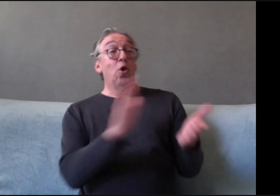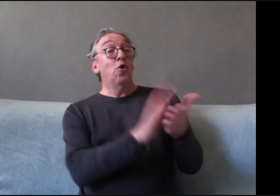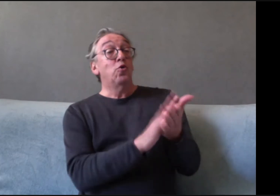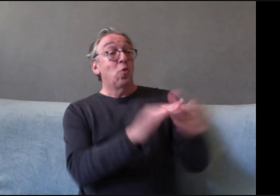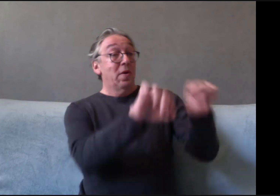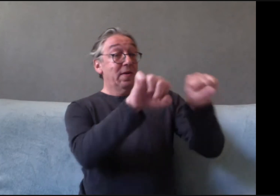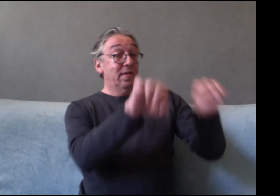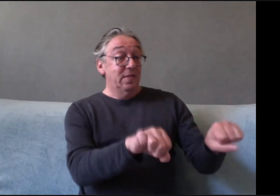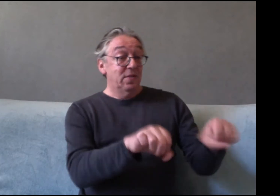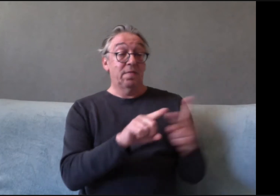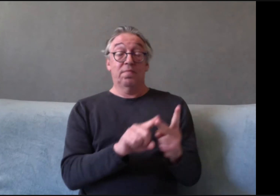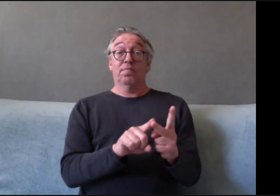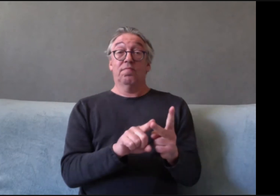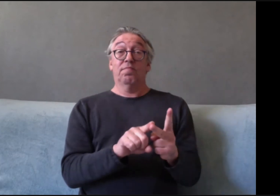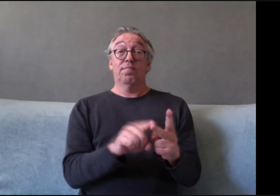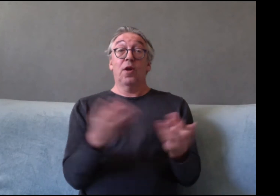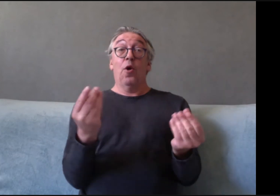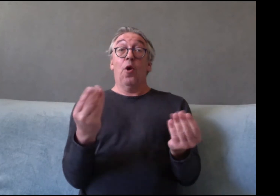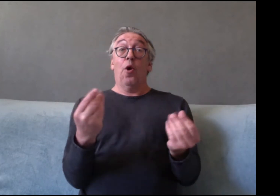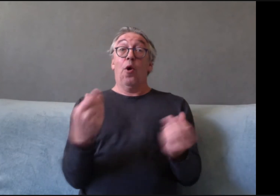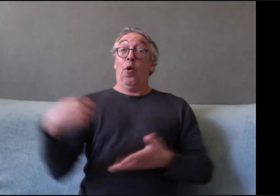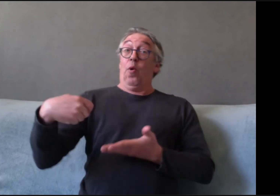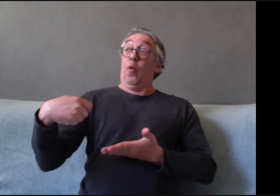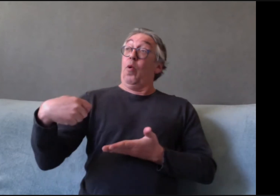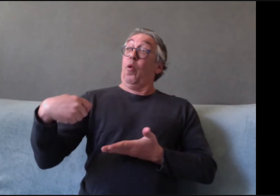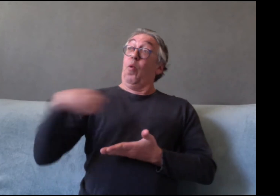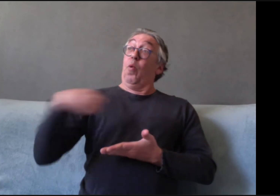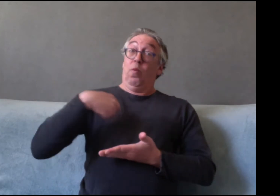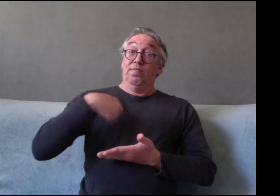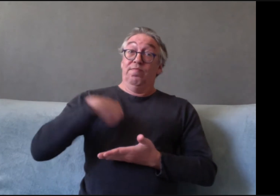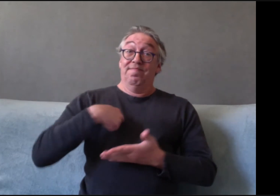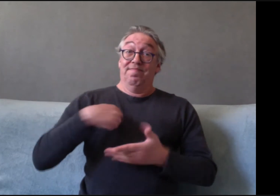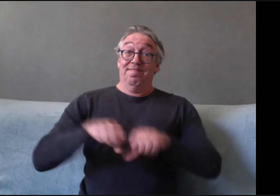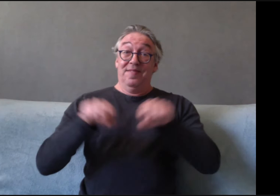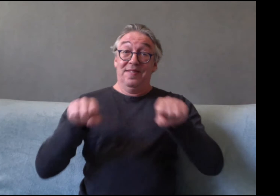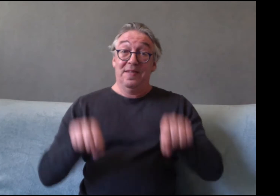supposed to provide the protection of Human Rights has failed.